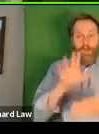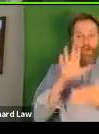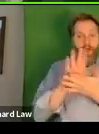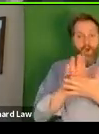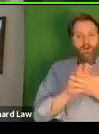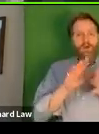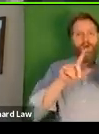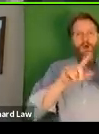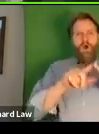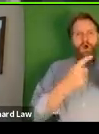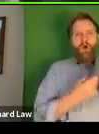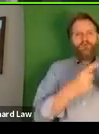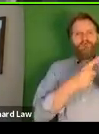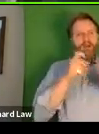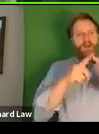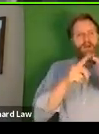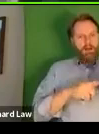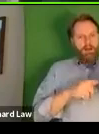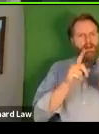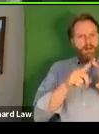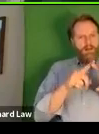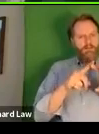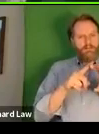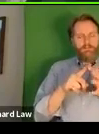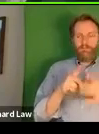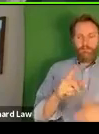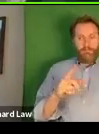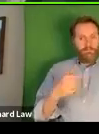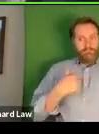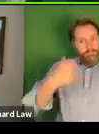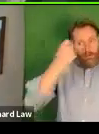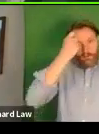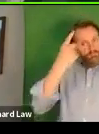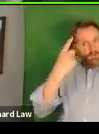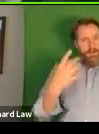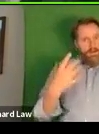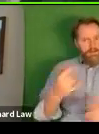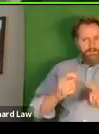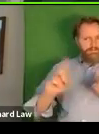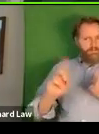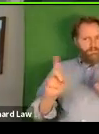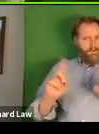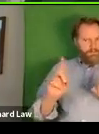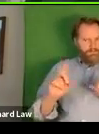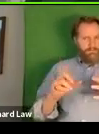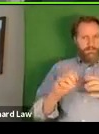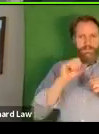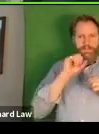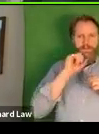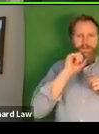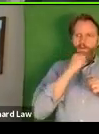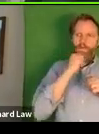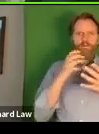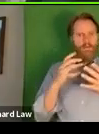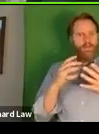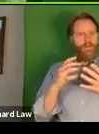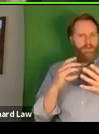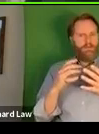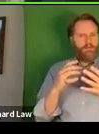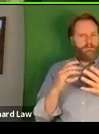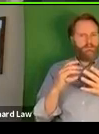will be a specific sort of drop-down option for Covid I'm not surprised